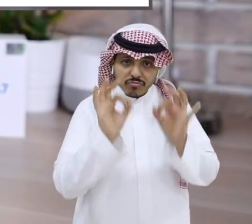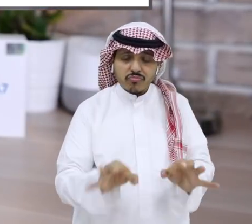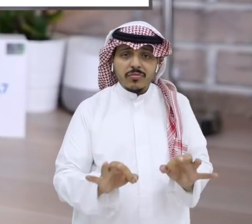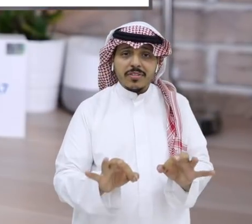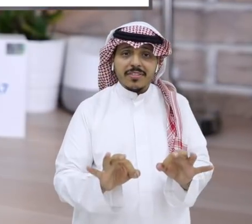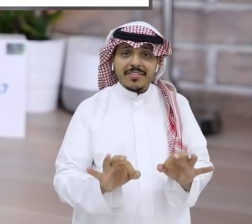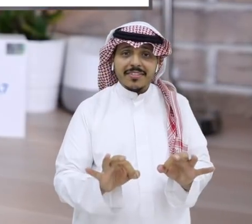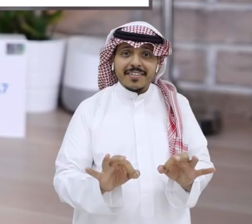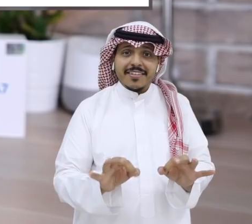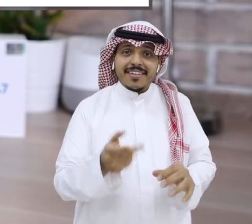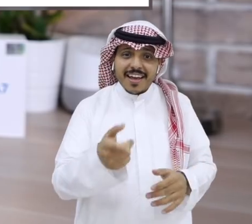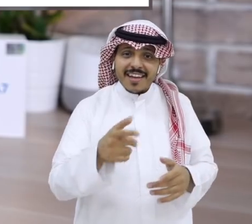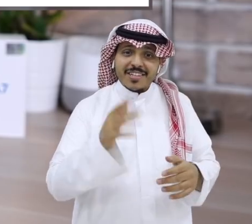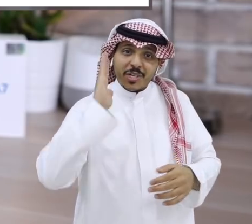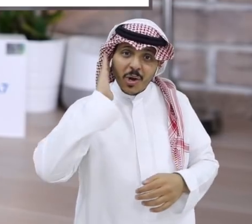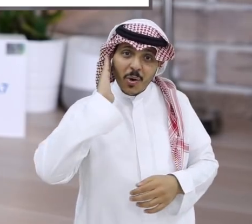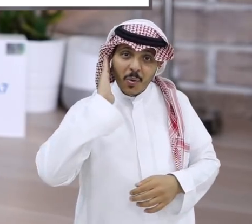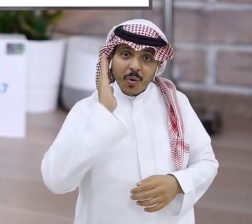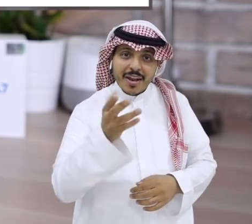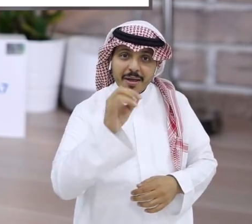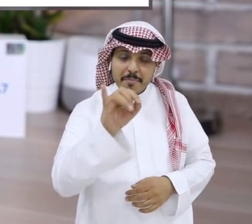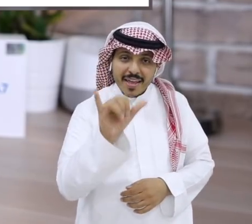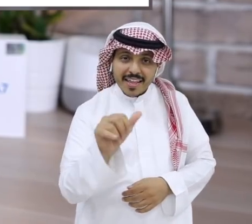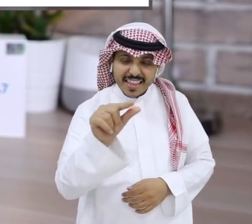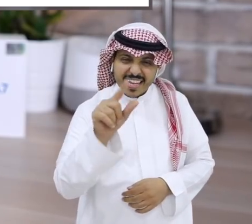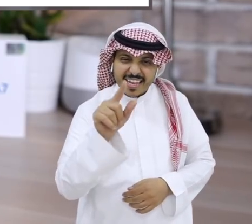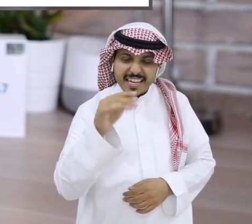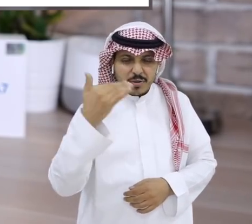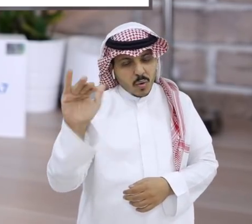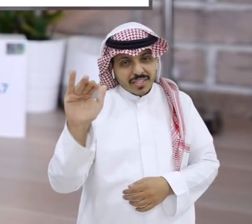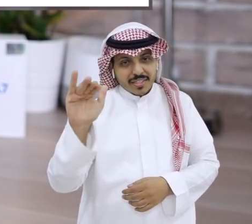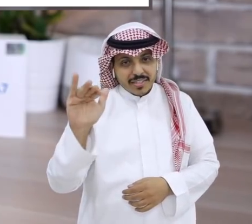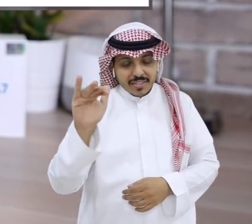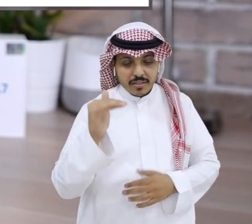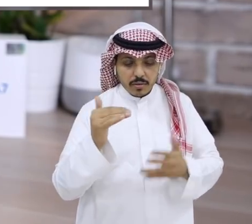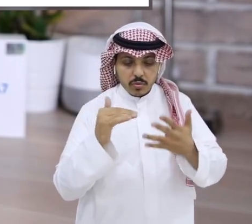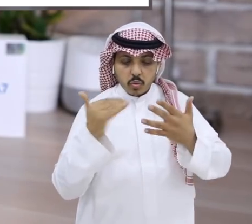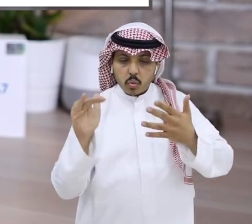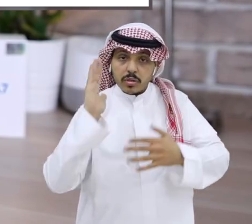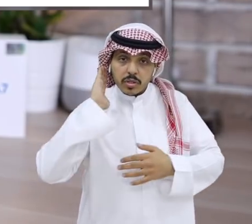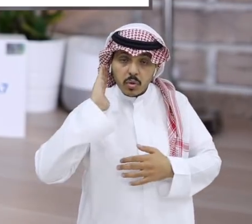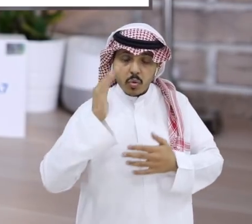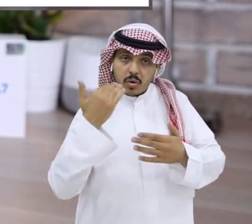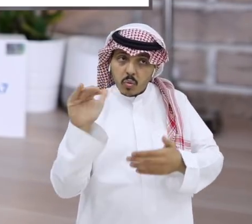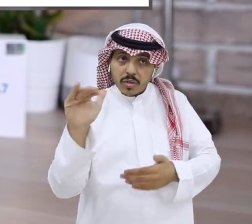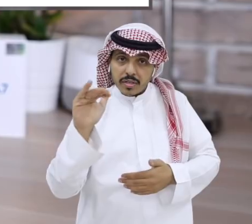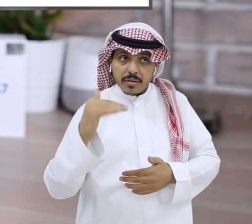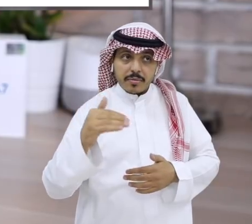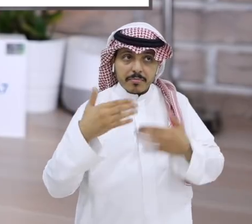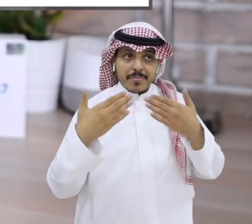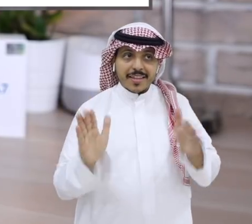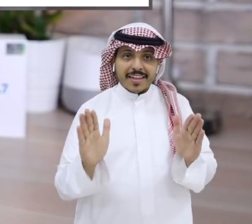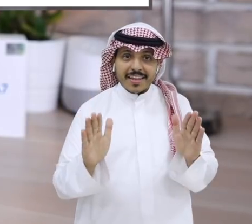Mid-range and entry level phones still have a 3.5 headphone port.